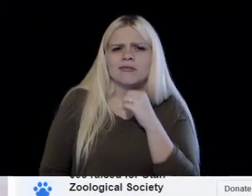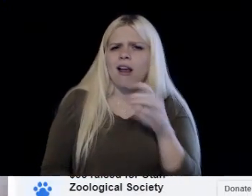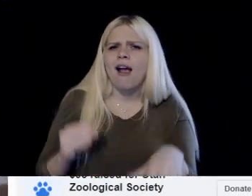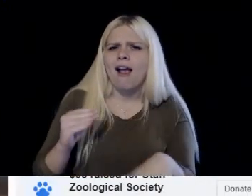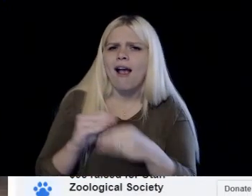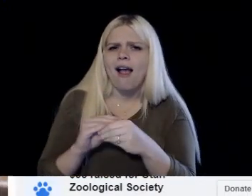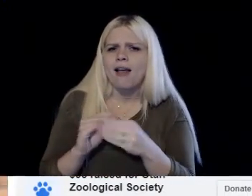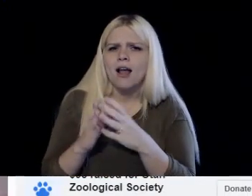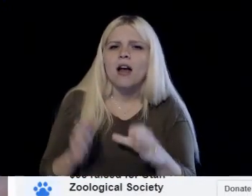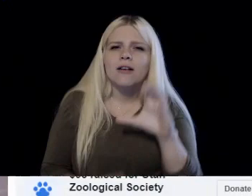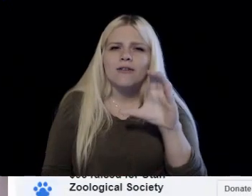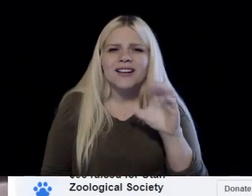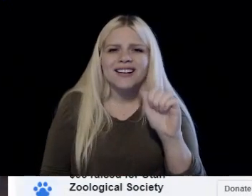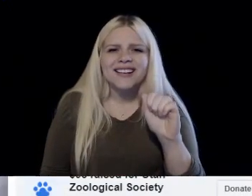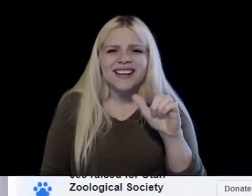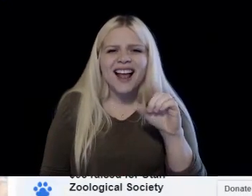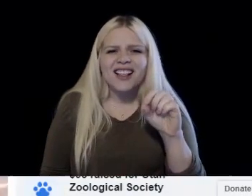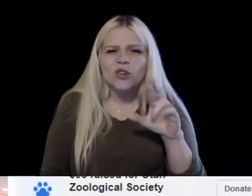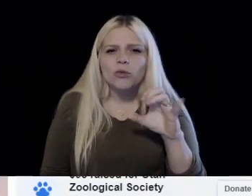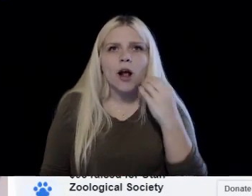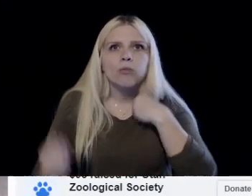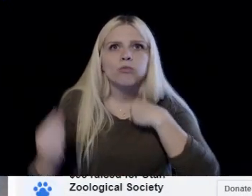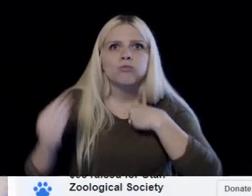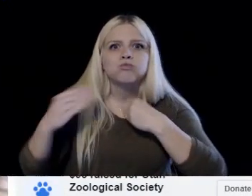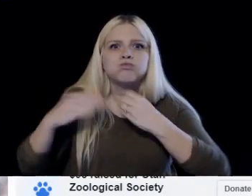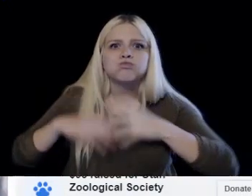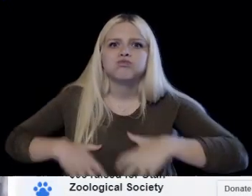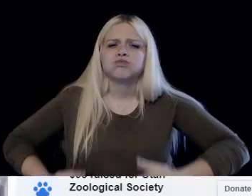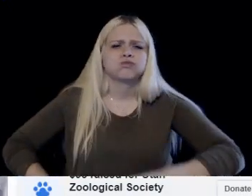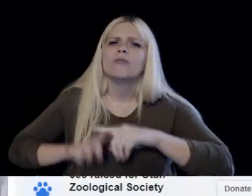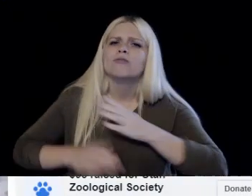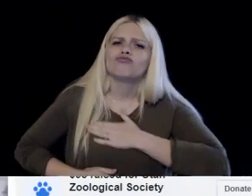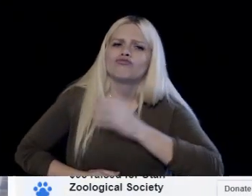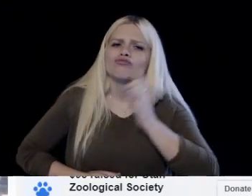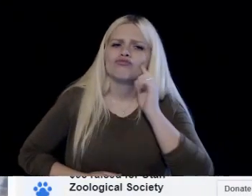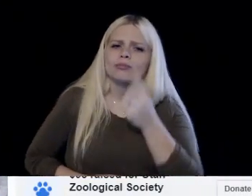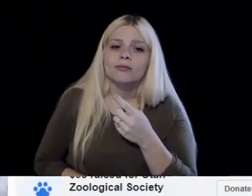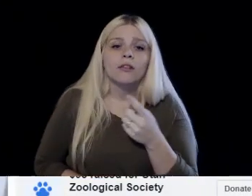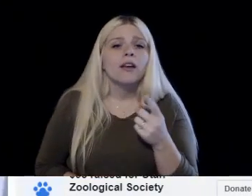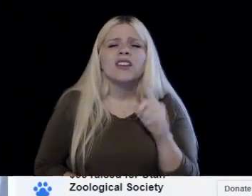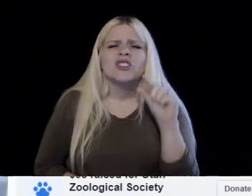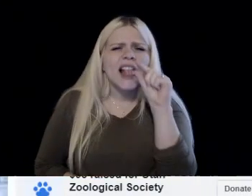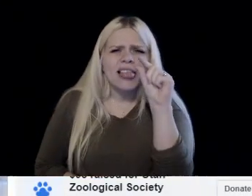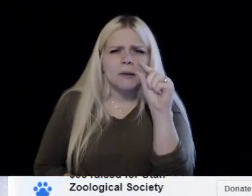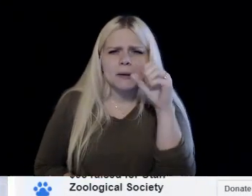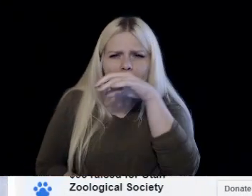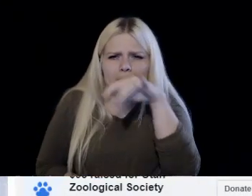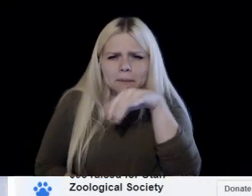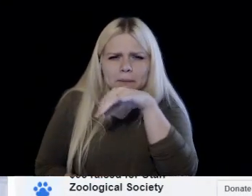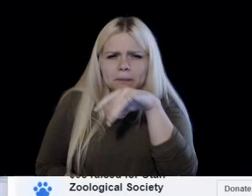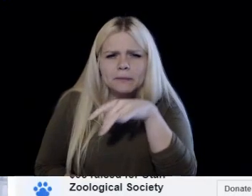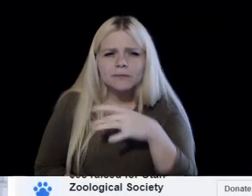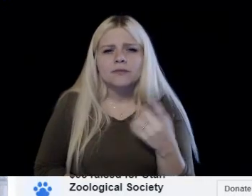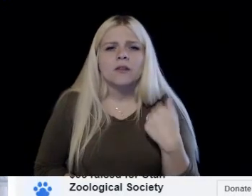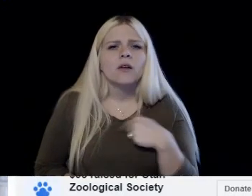Joanne: So we use the sugar free kind. Even if we don't use the sugar free kind-it's such a small amount. Especially because we're using it basically just for the color and the flavor.